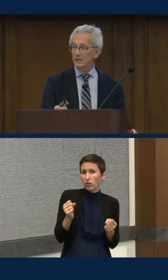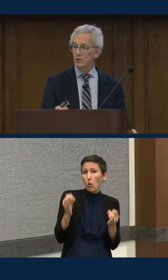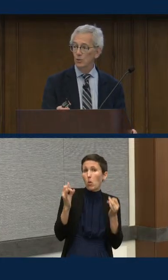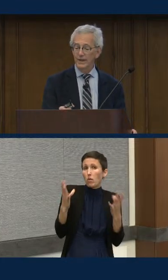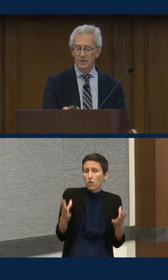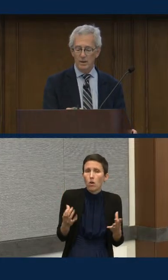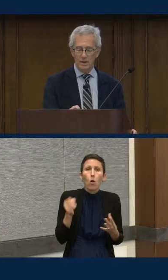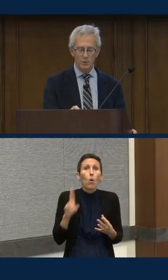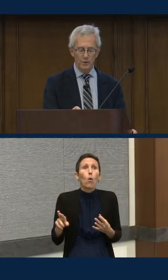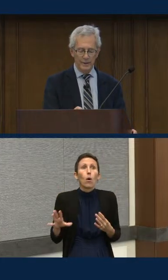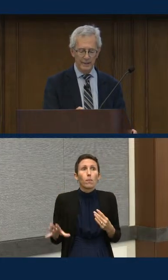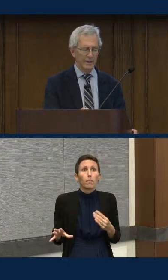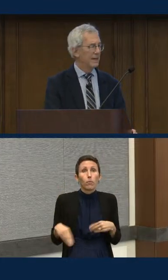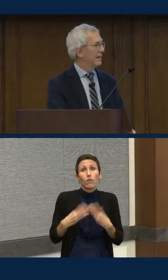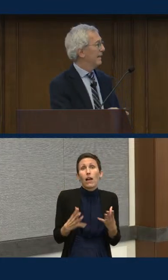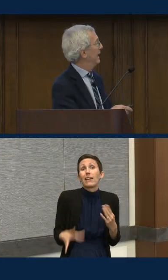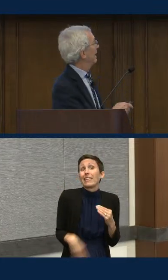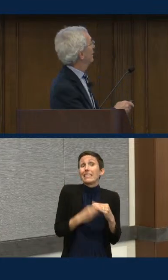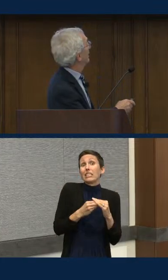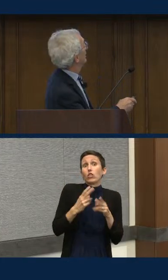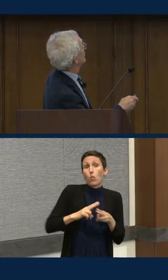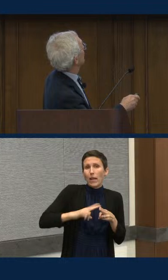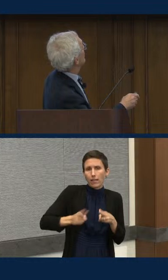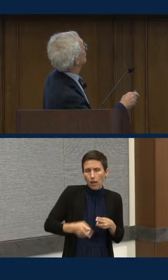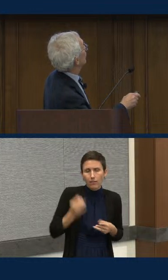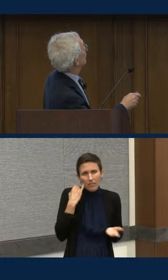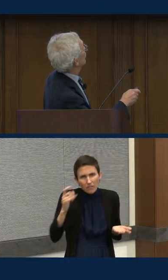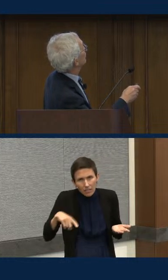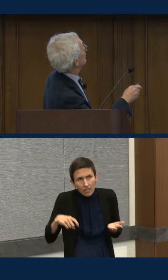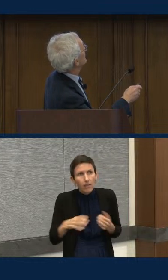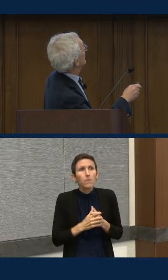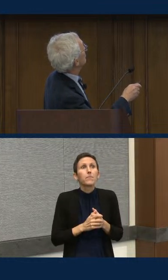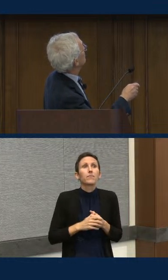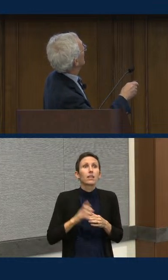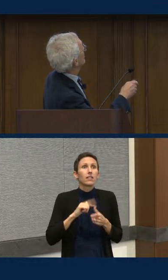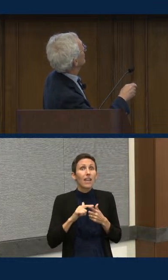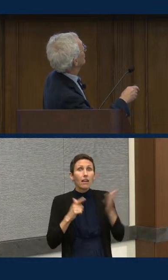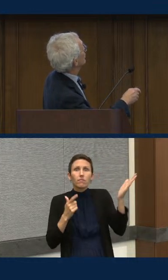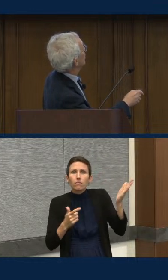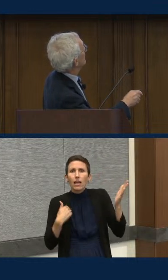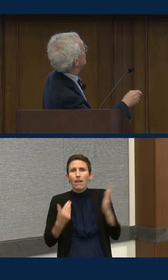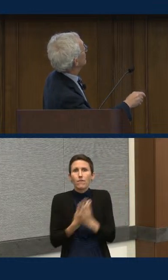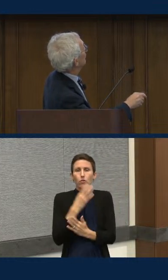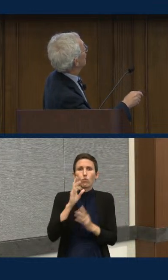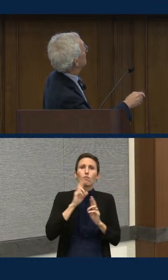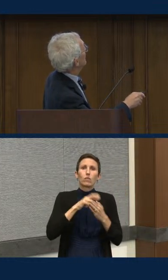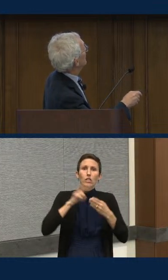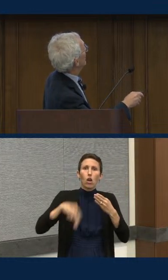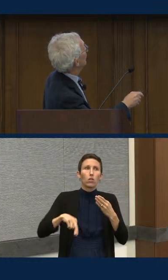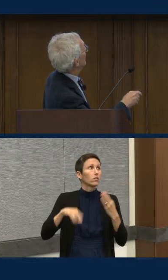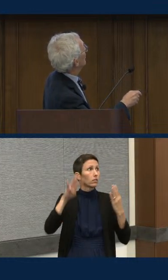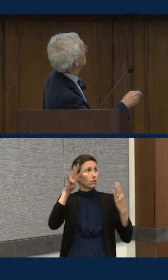not experienced and provide additional weight loss when